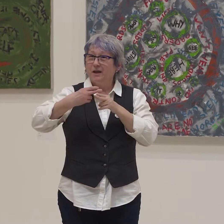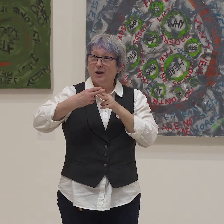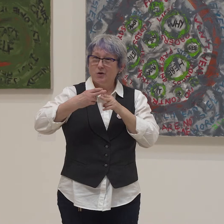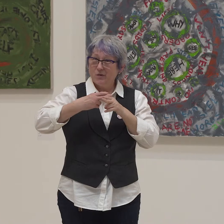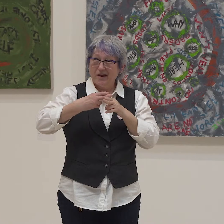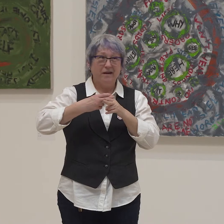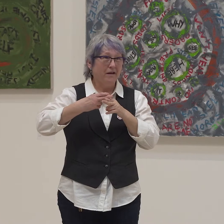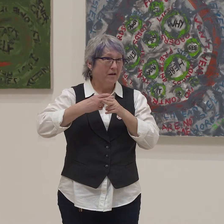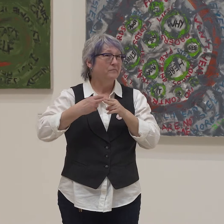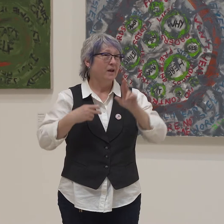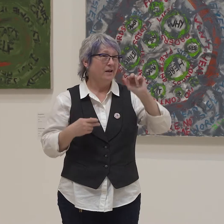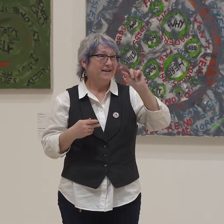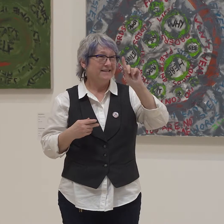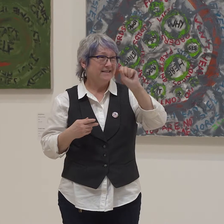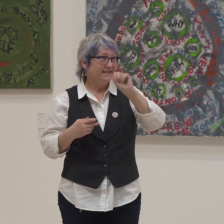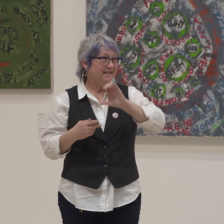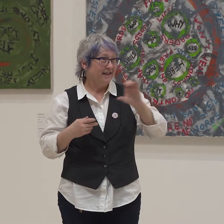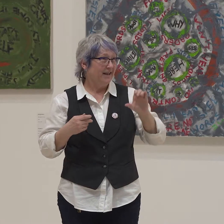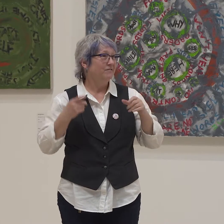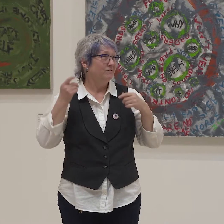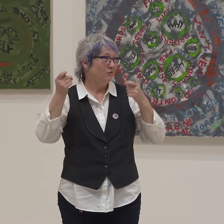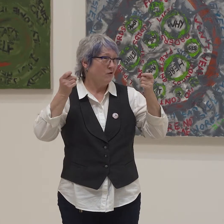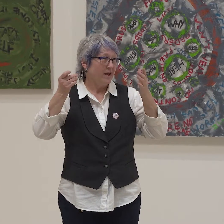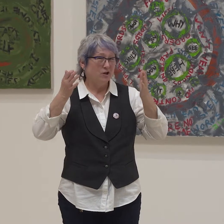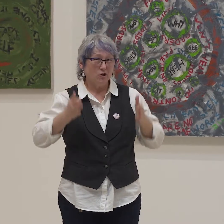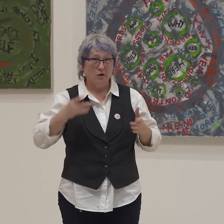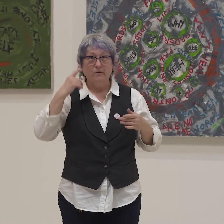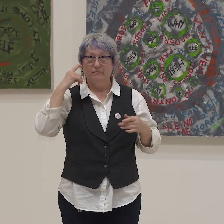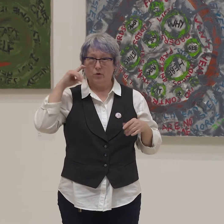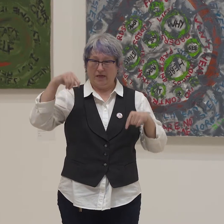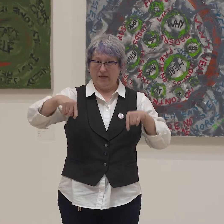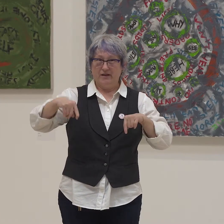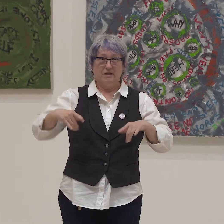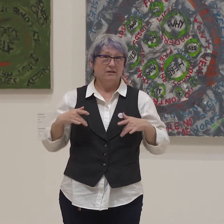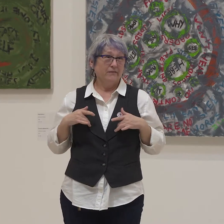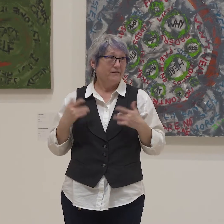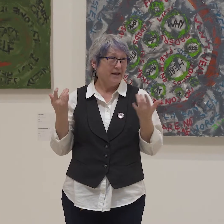I'm the interim director of RADSCC,